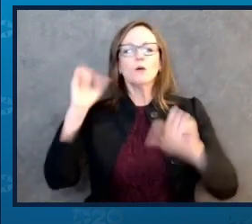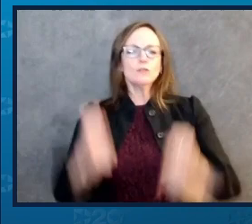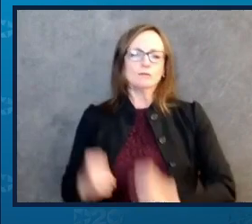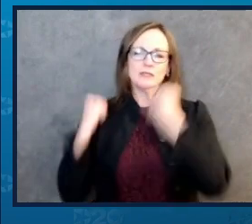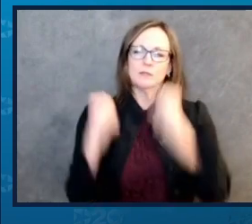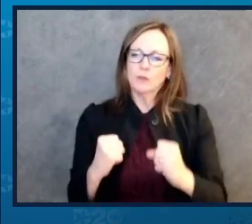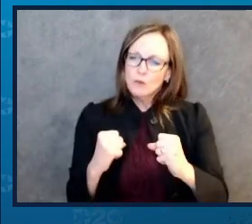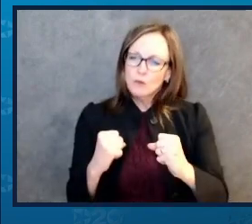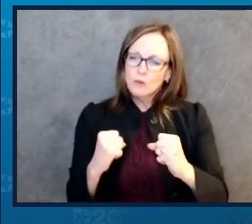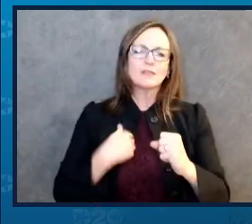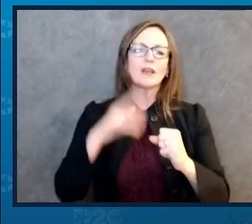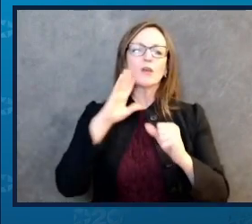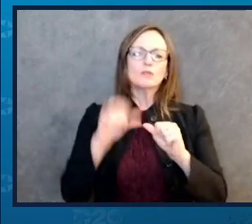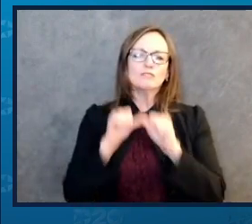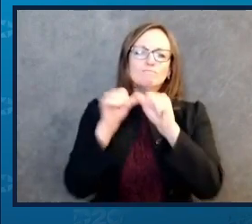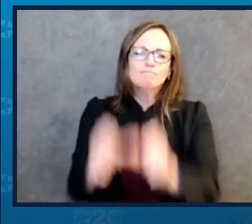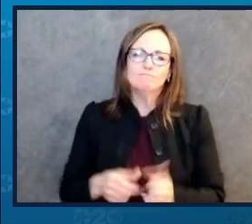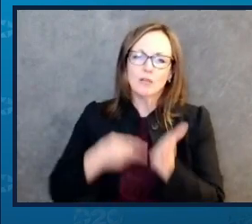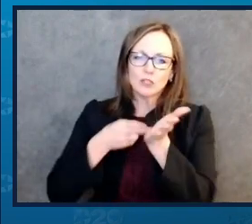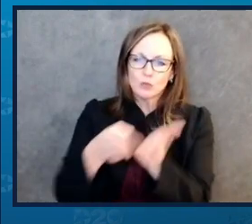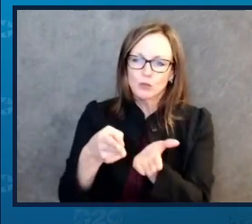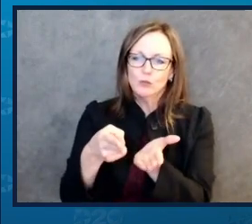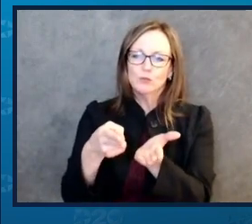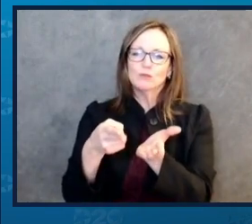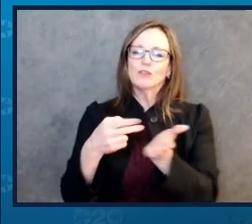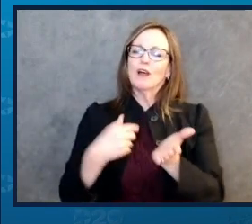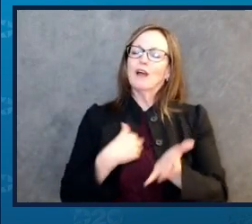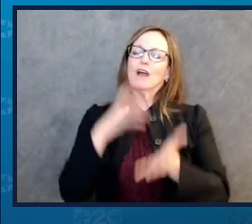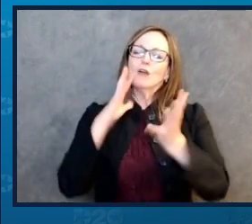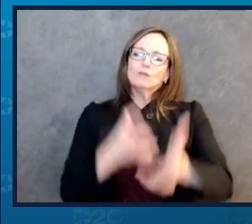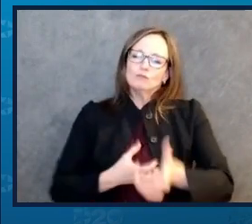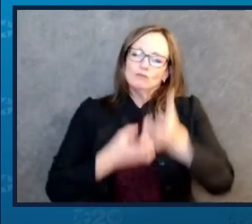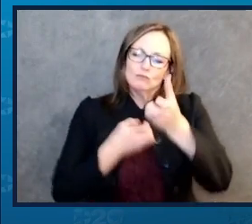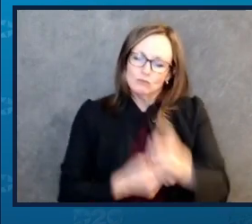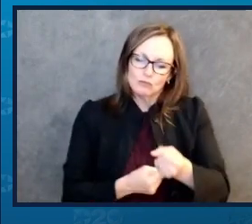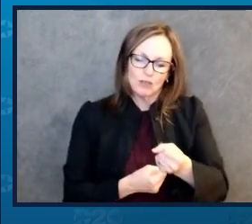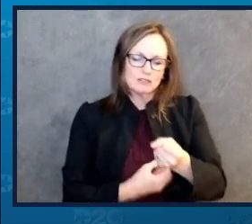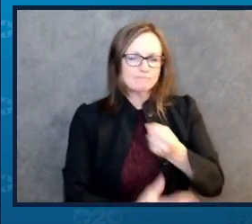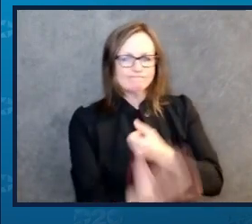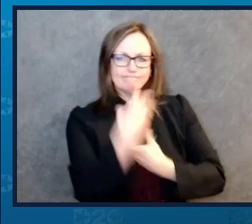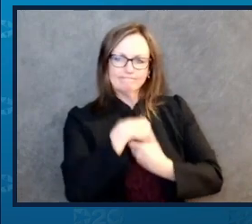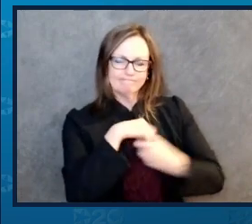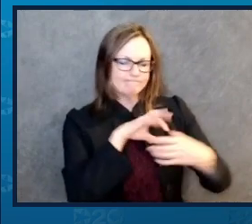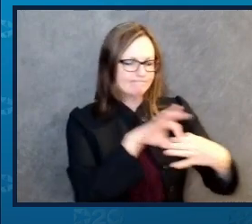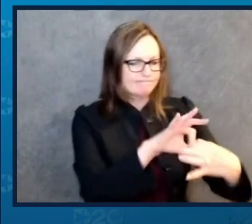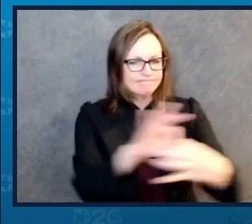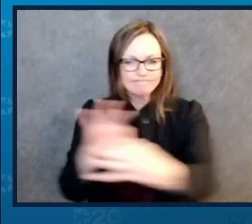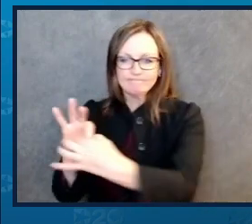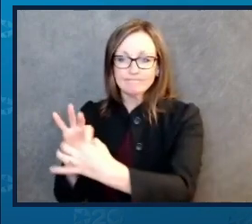ACING WITH THE SAME FAITH IN YOU